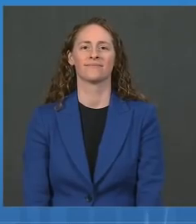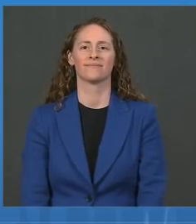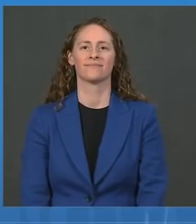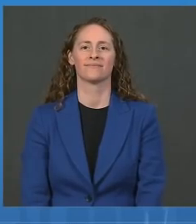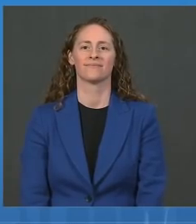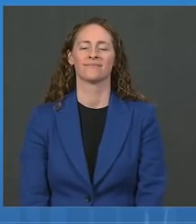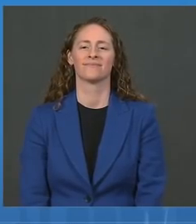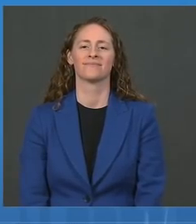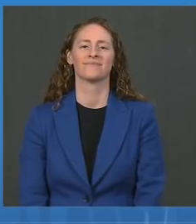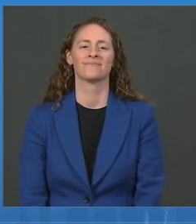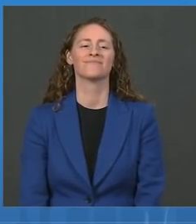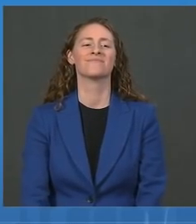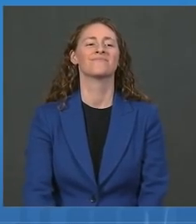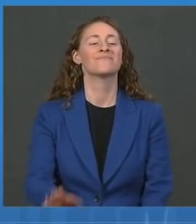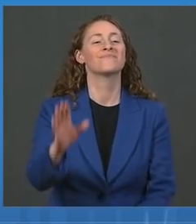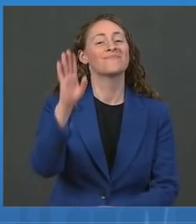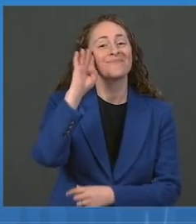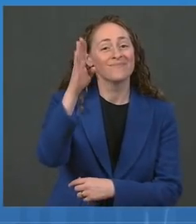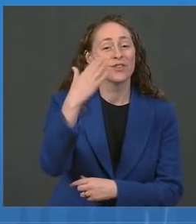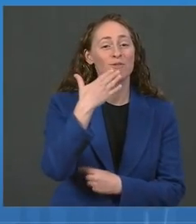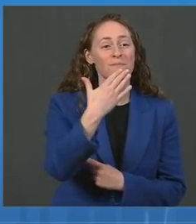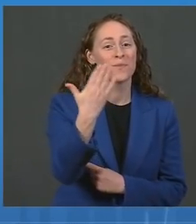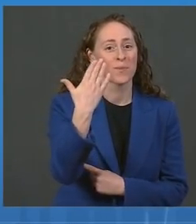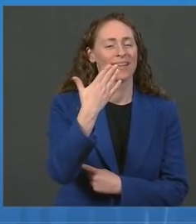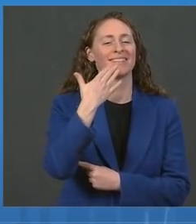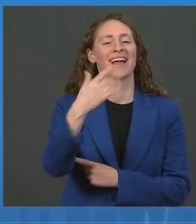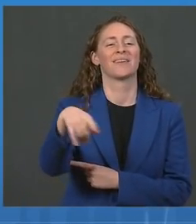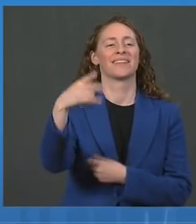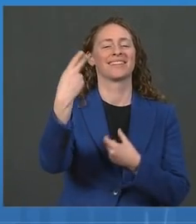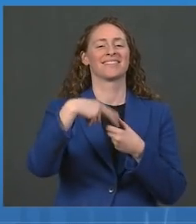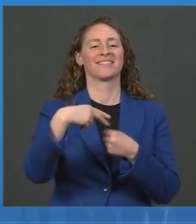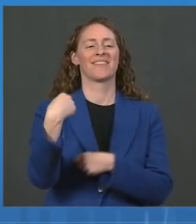Mr. Zients: Good morning, and thanks for joining us. Before I turn to Drs. Walensky, Fauci,